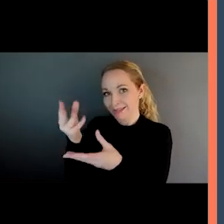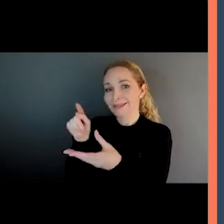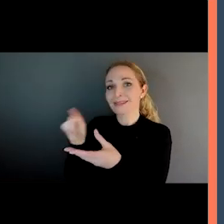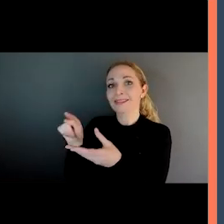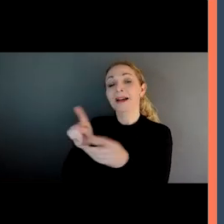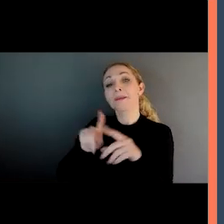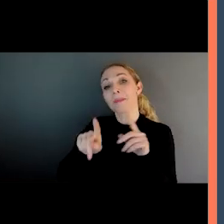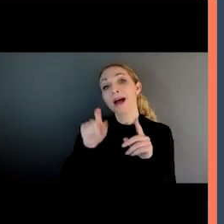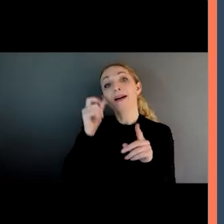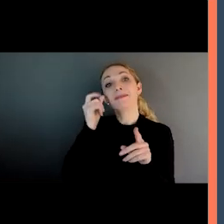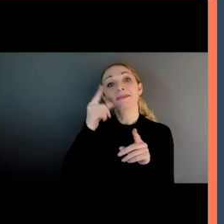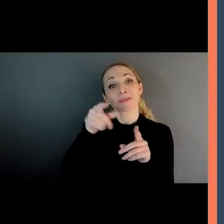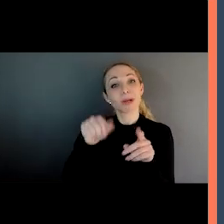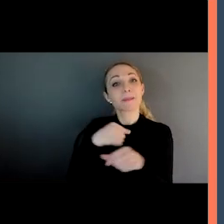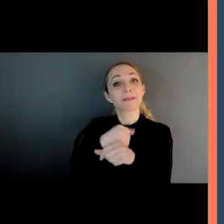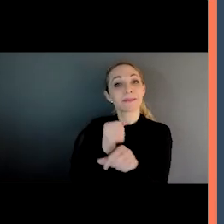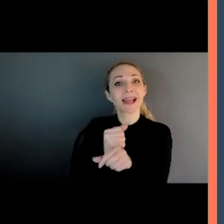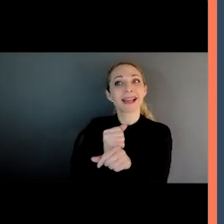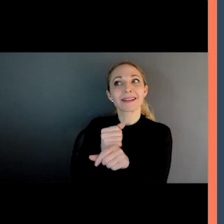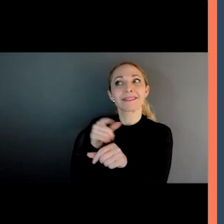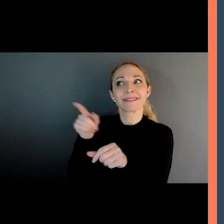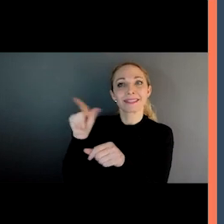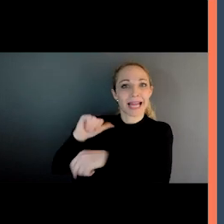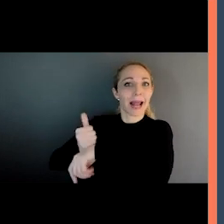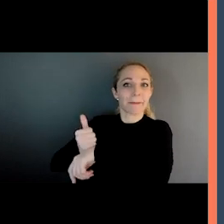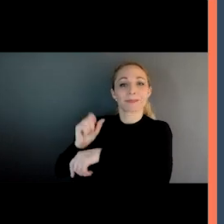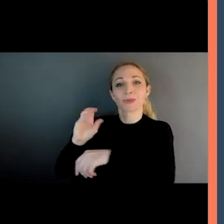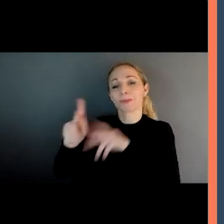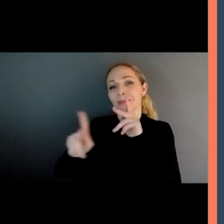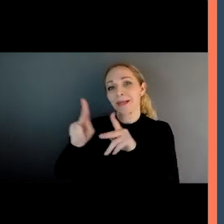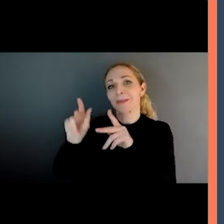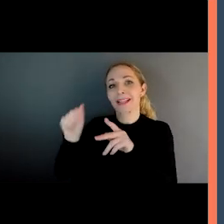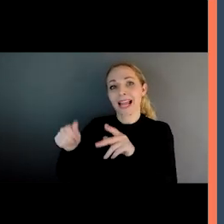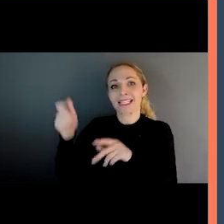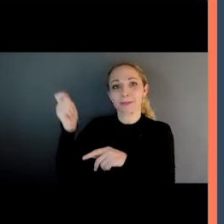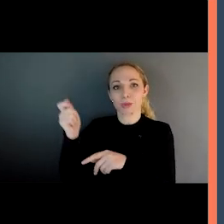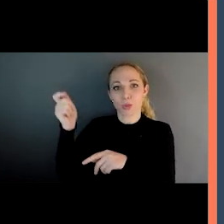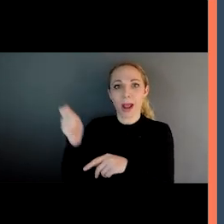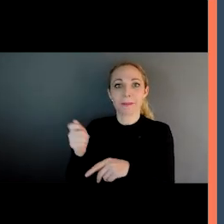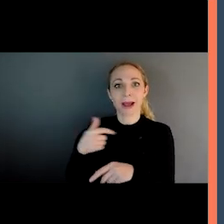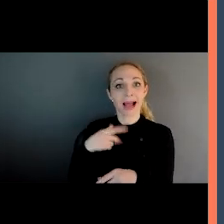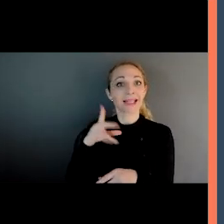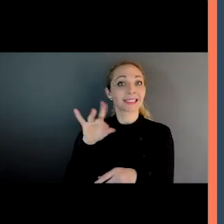AND IN THIS CASE, I SUBSCRIBED TO INSTANT NOTIFICATIONS.